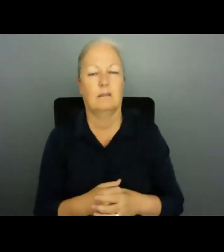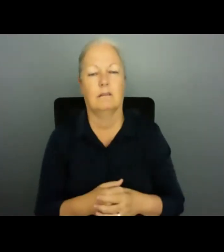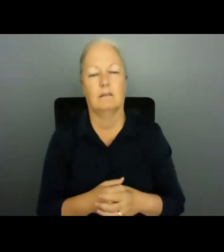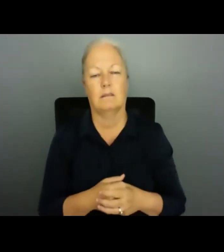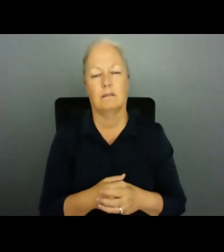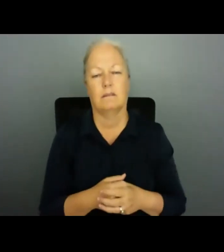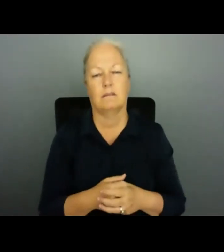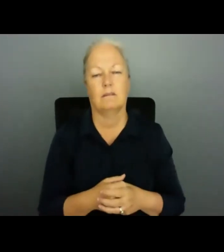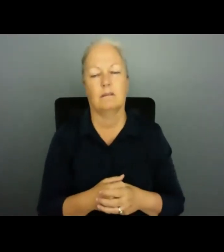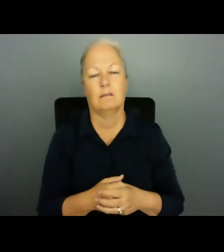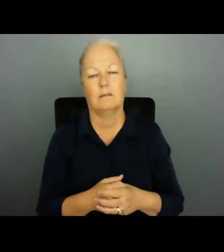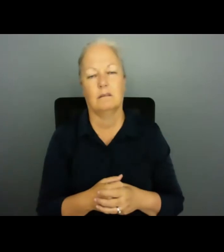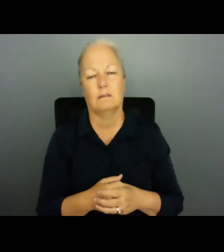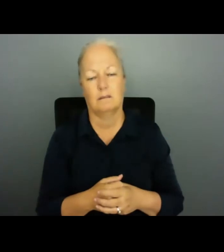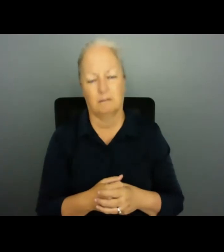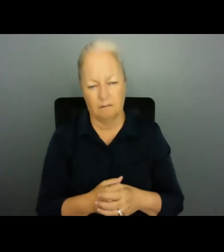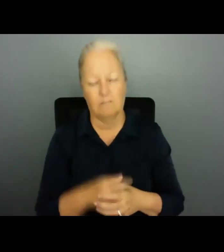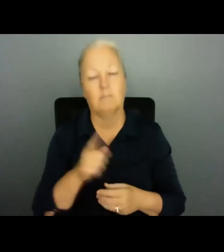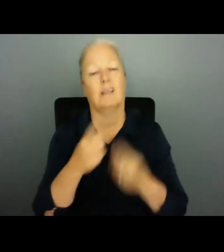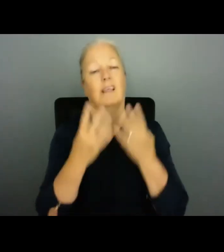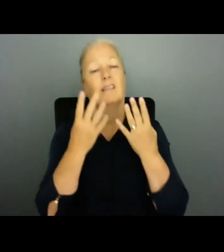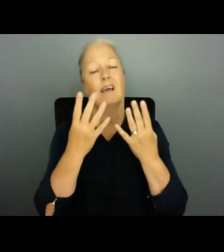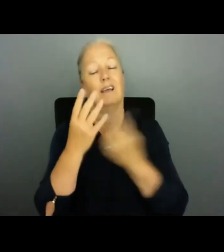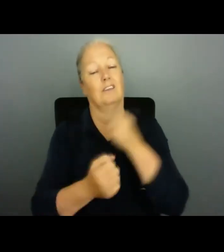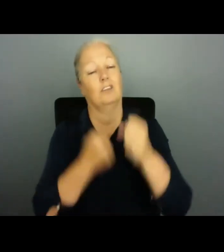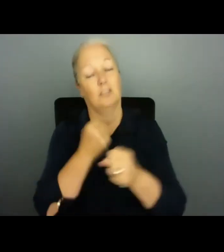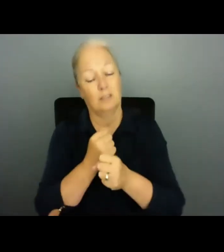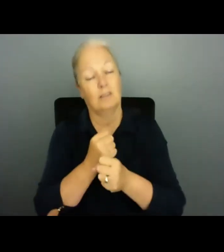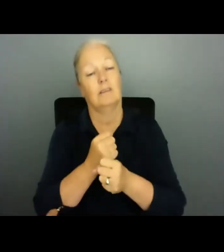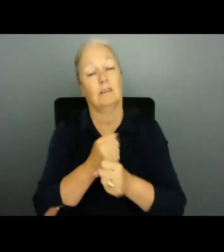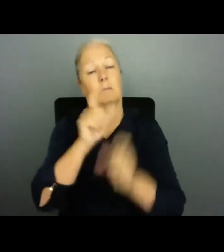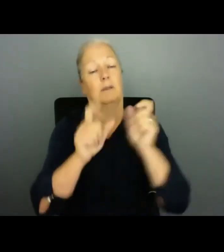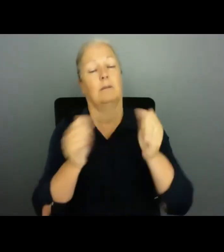nine years for youth with disabilities to have a dedicated side event at the ecosoc youth forum